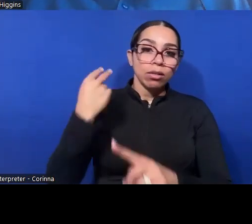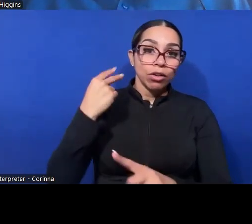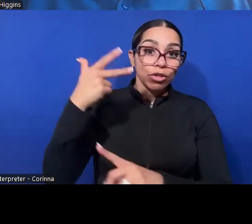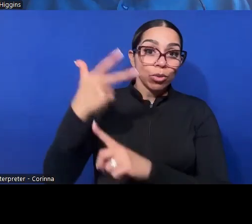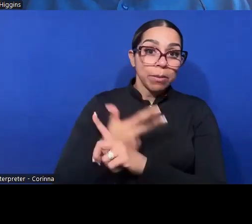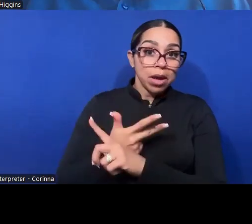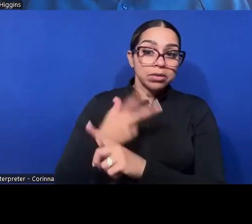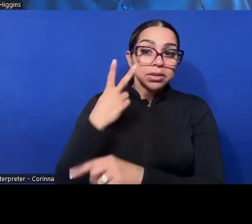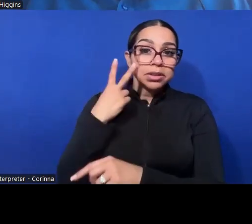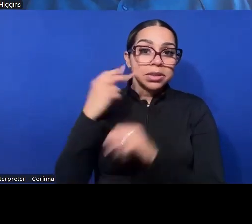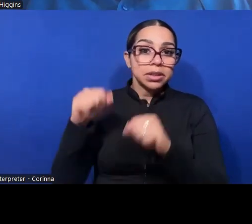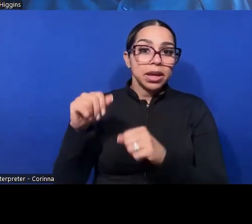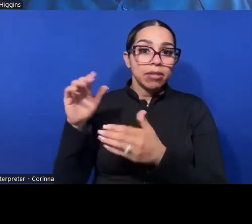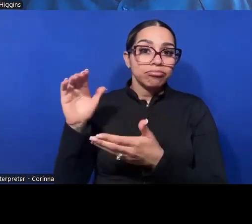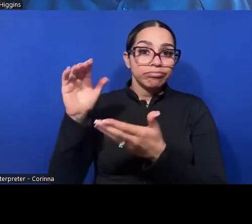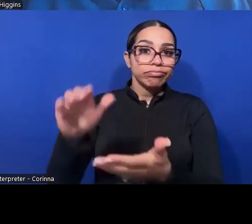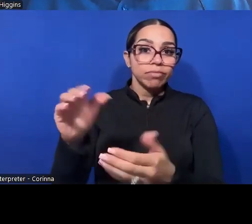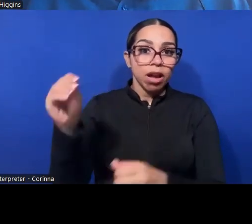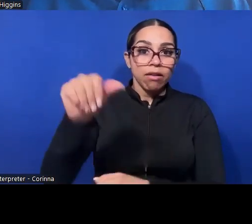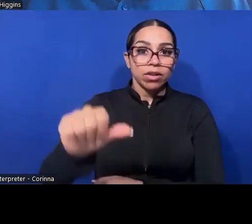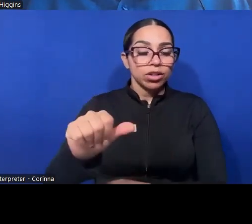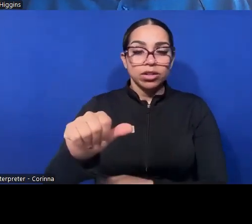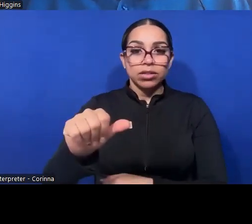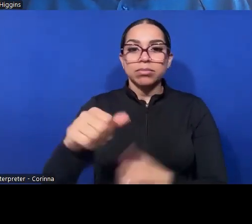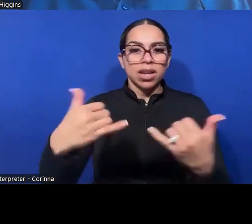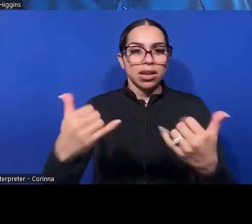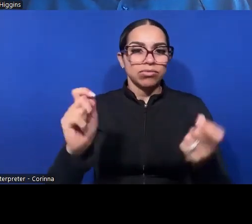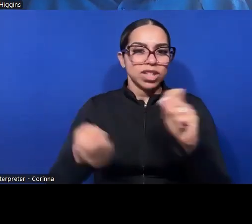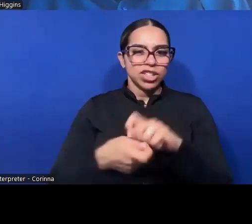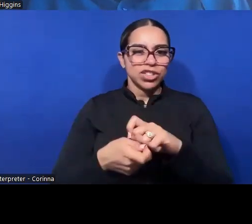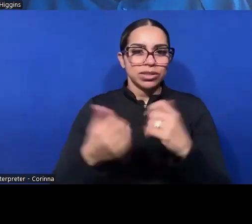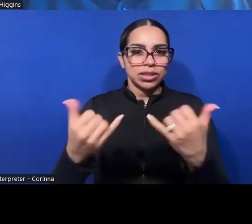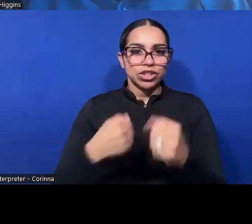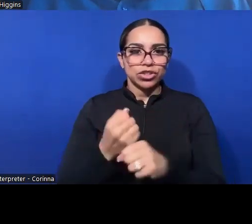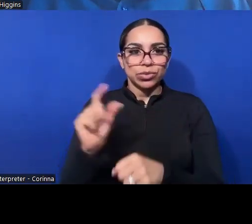In 2026. And this is everybody on Medi-Cal.